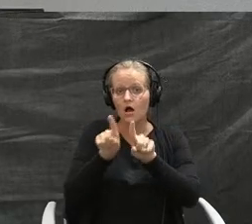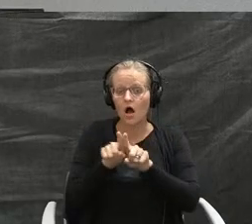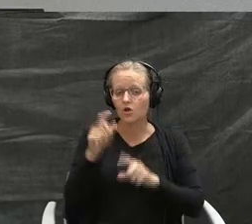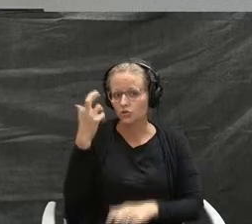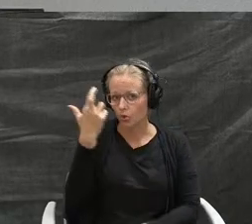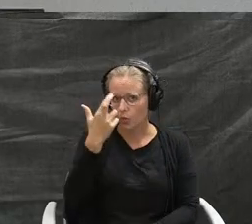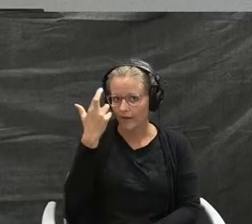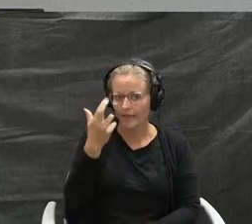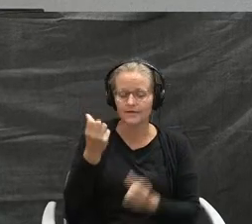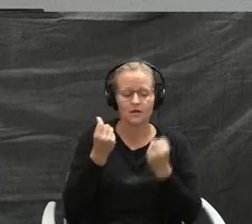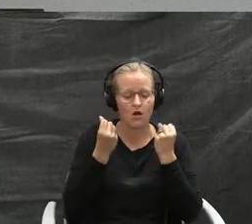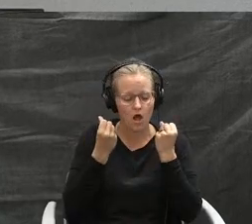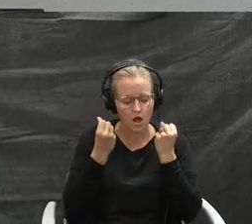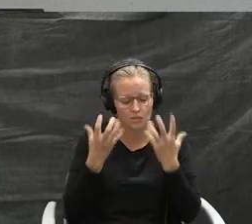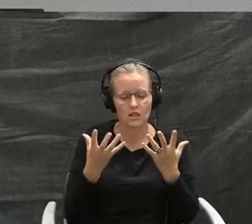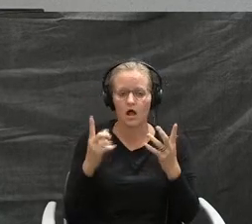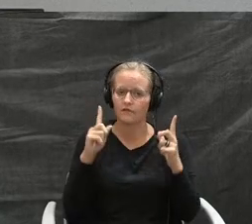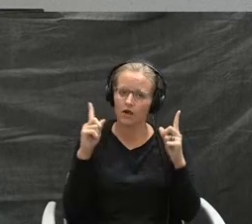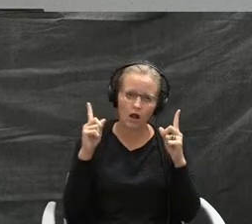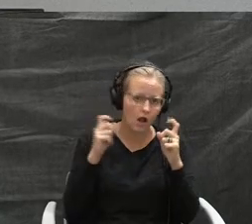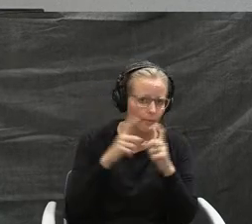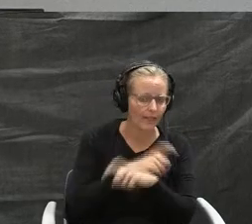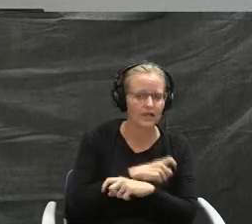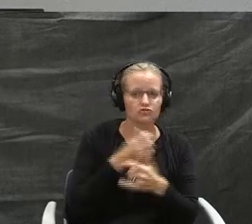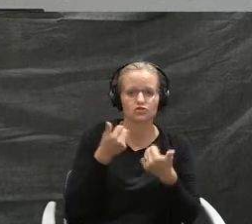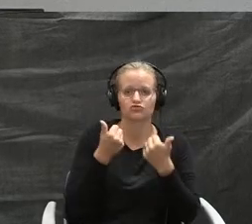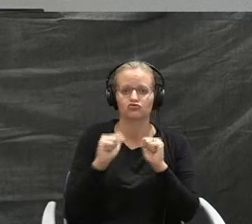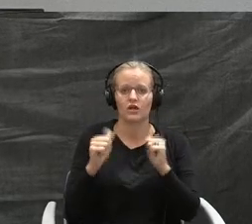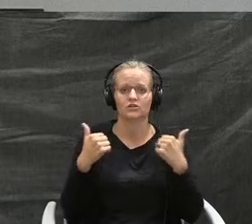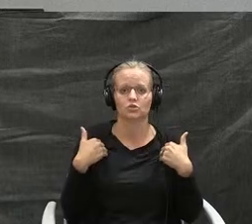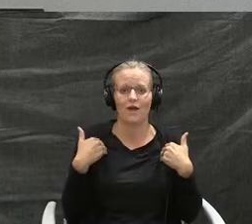trying to have younger children wear mask or Shields and.